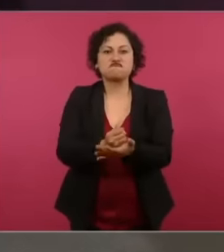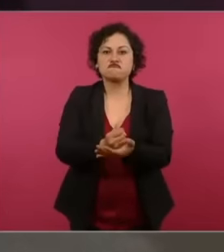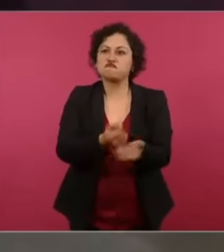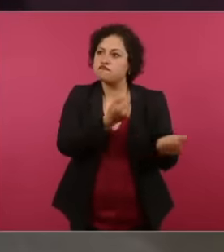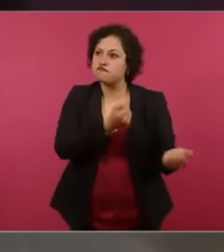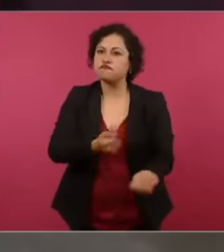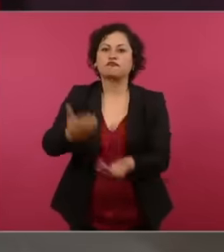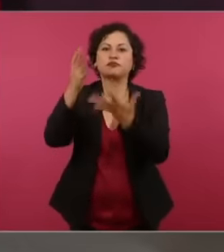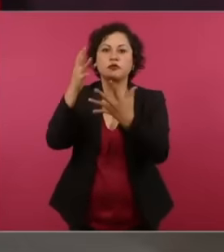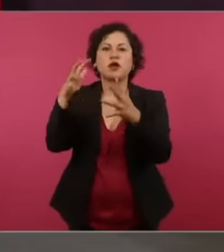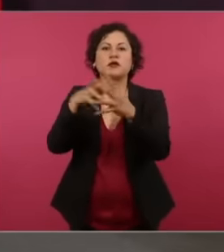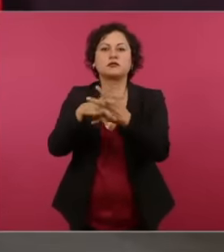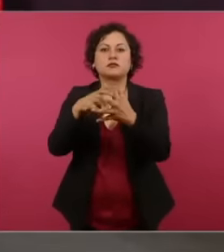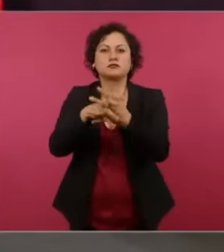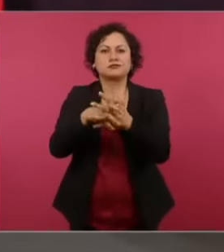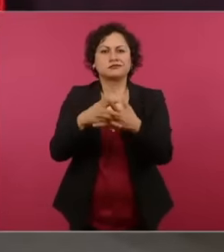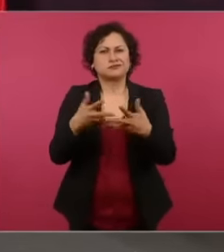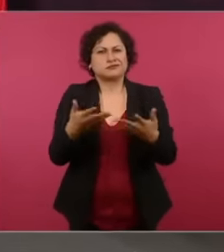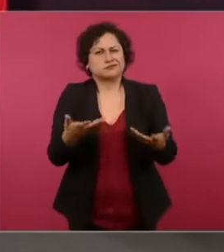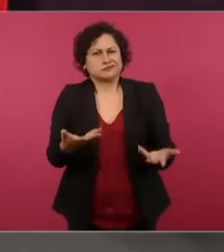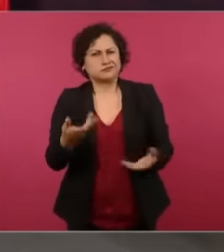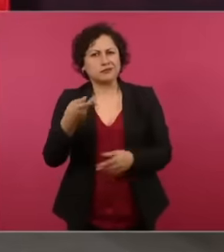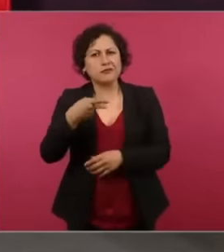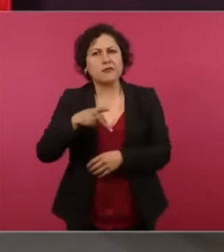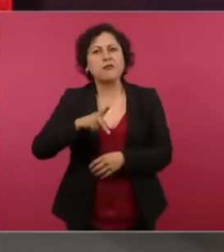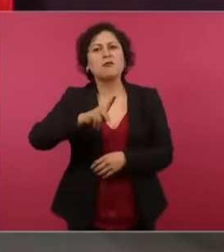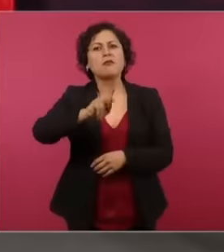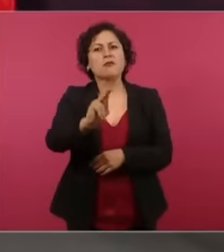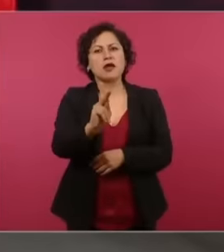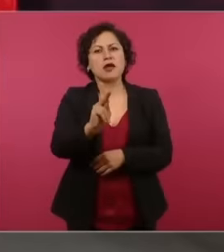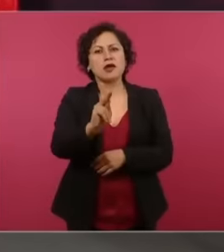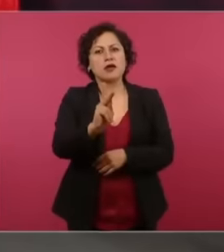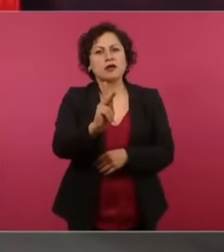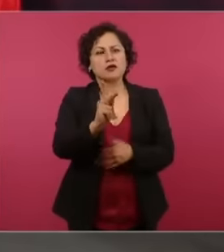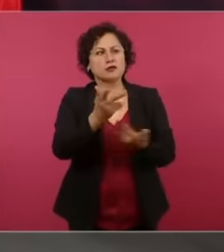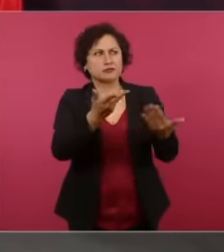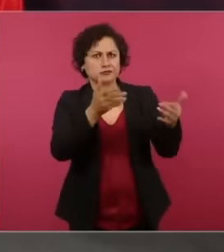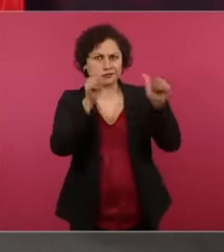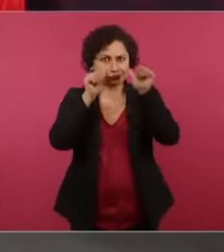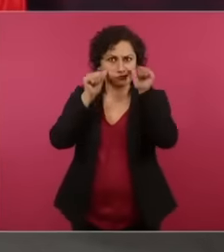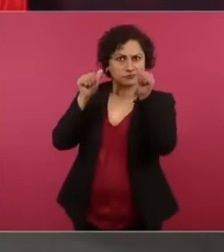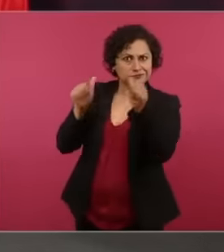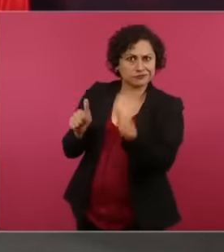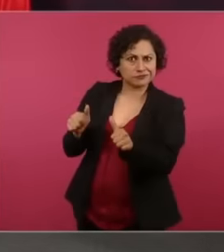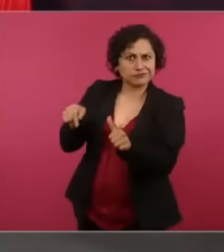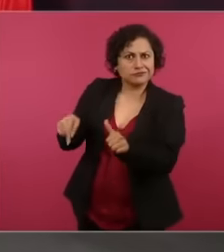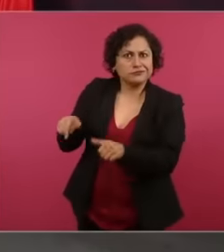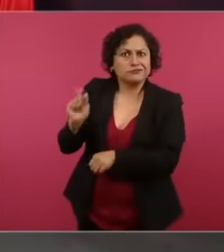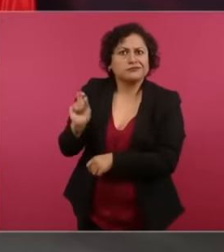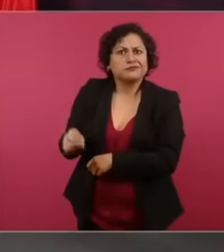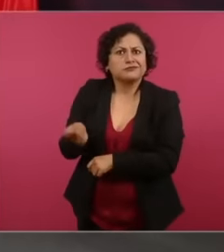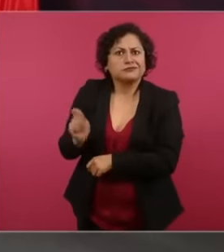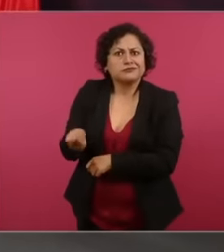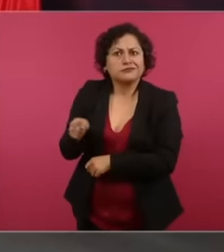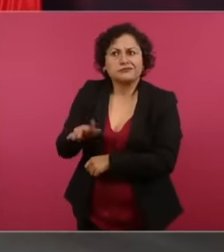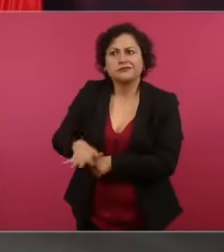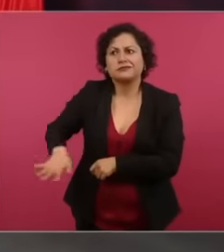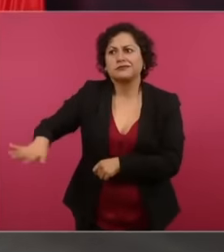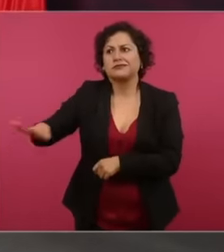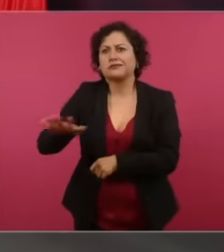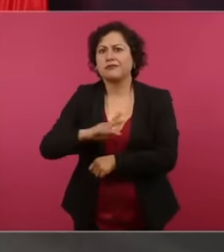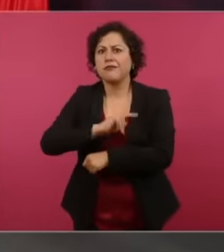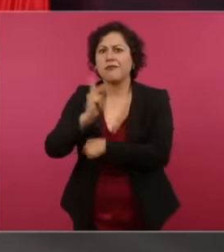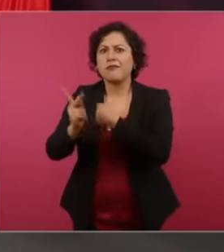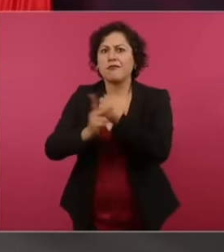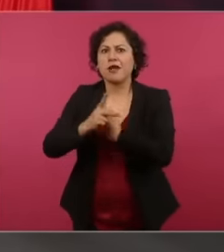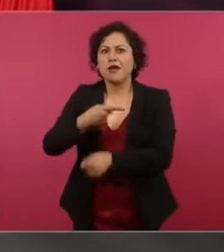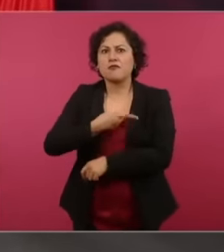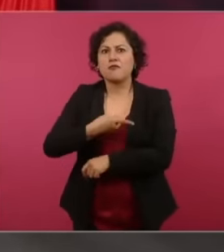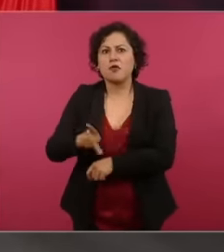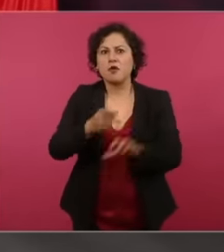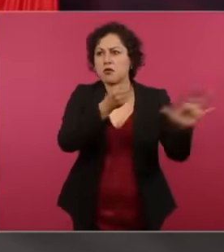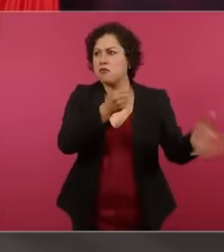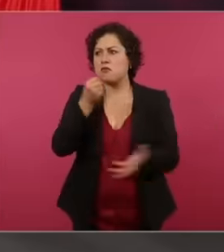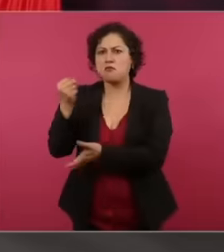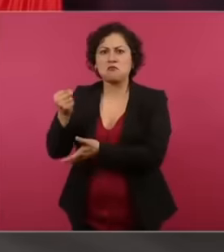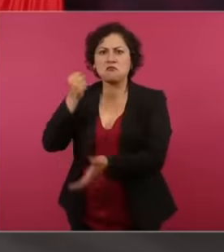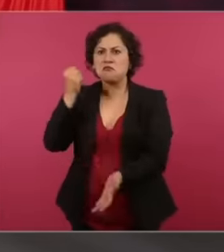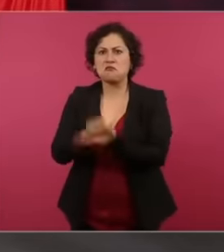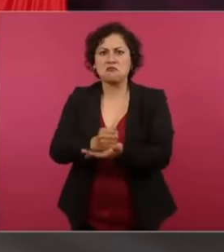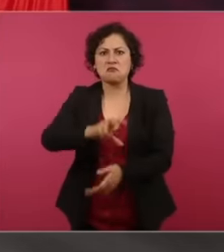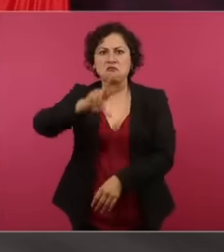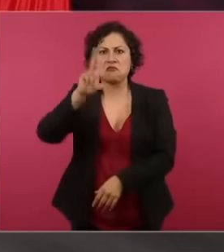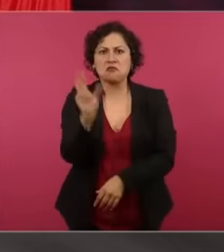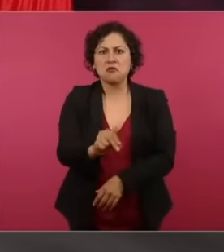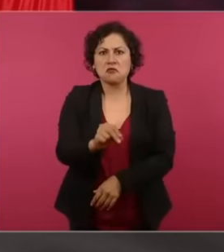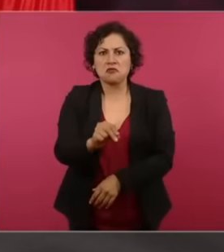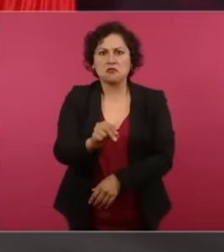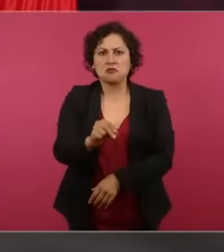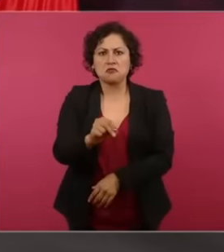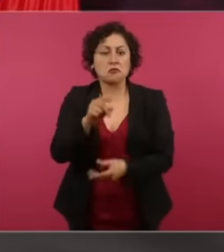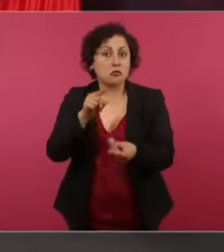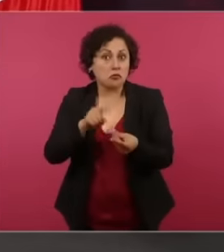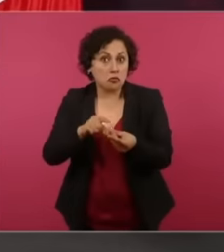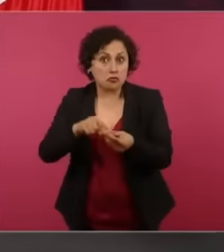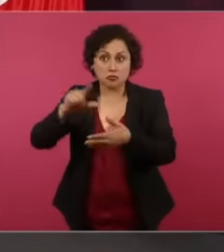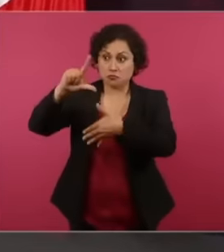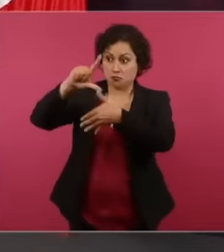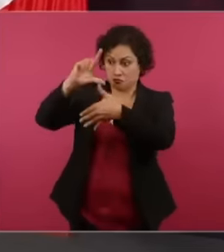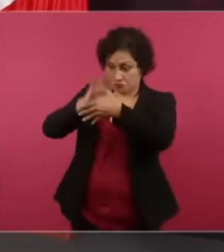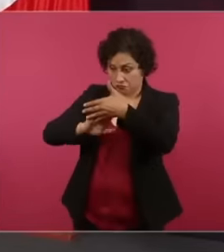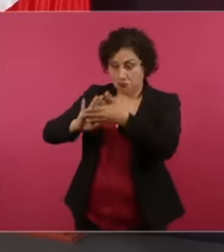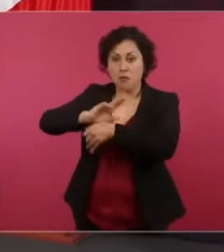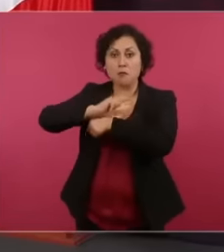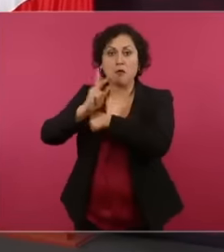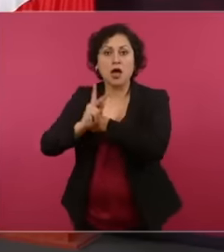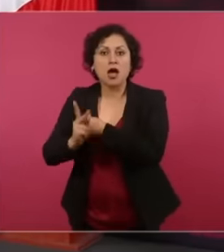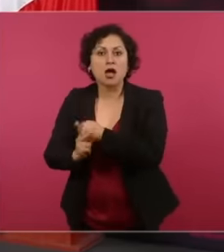resources to support the poor people of Latin America and the Caribbean and in this way